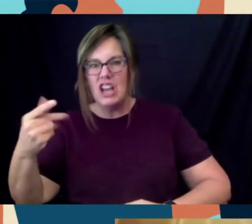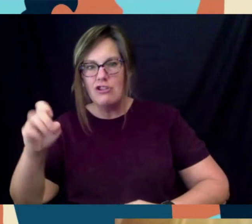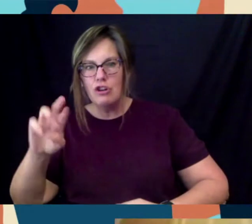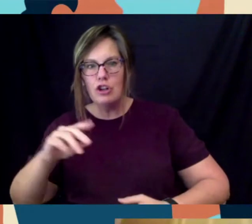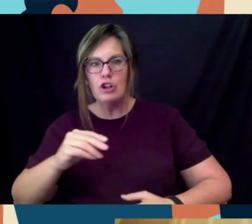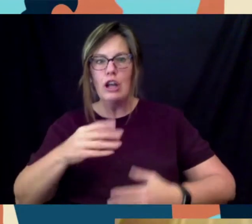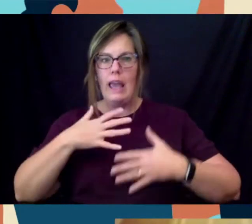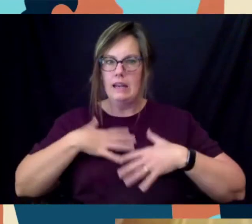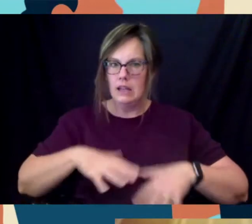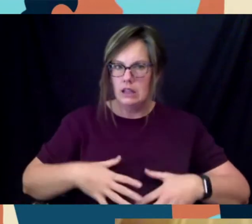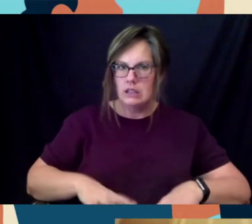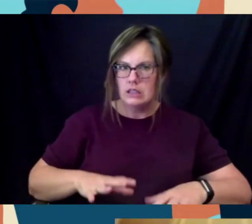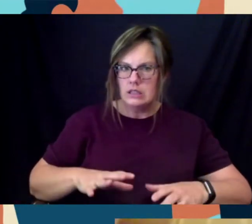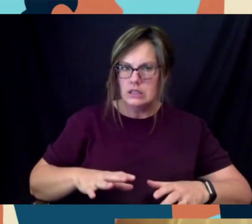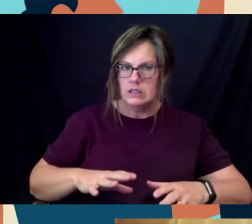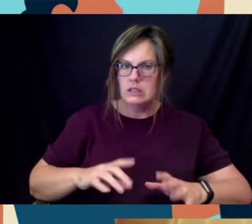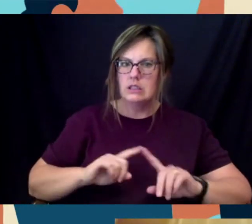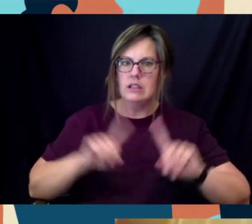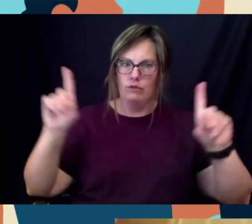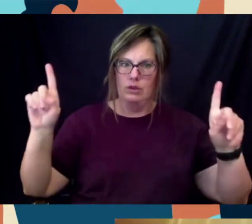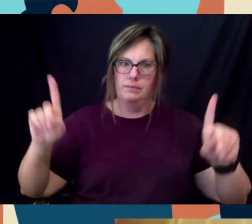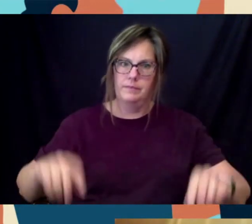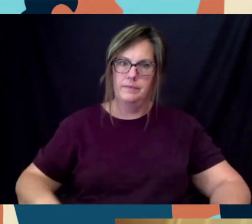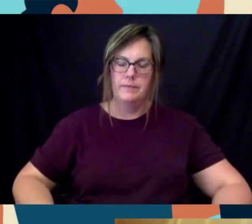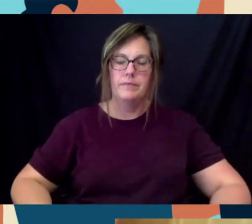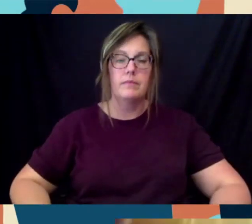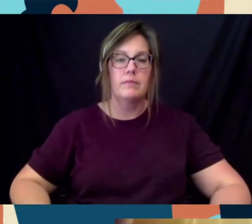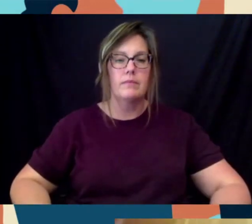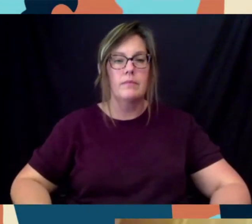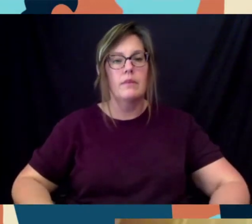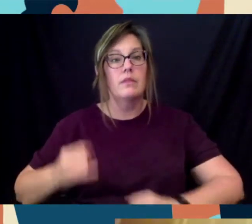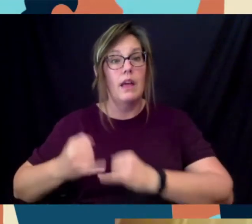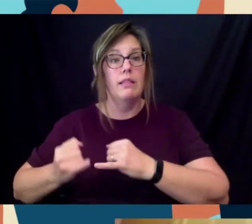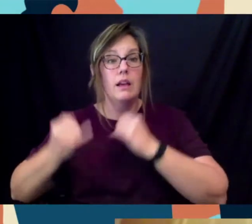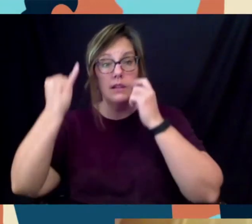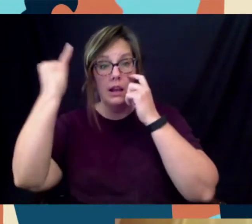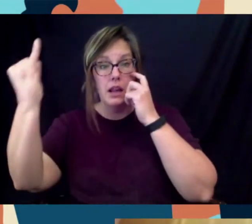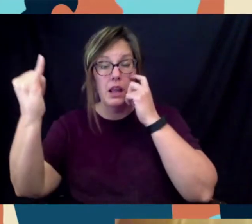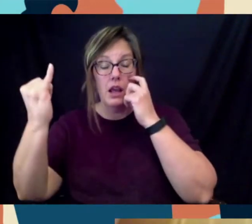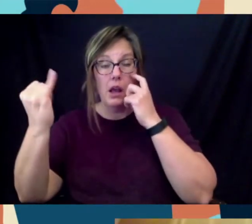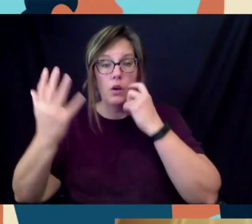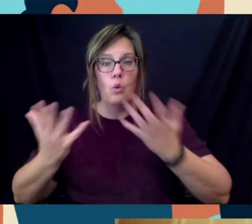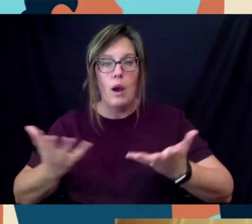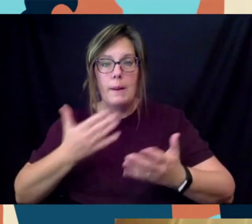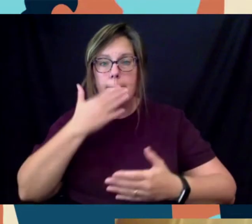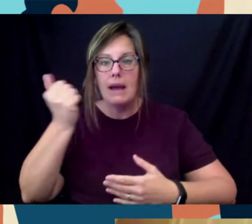um building off that last idea what best can people do to support you and be allies